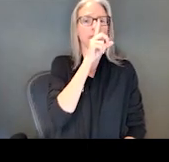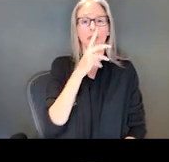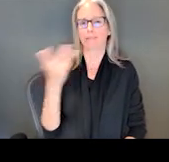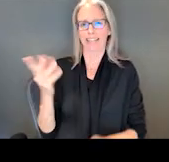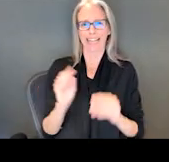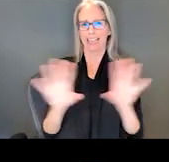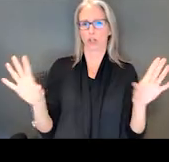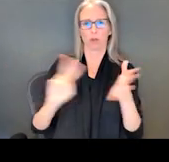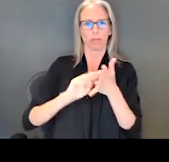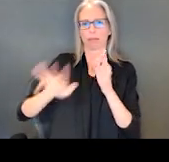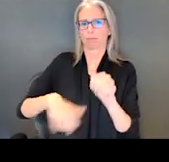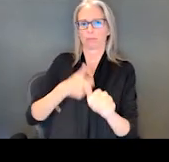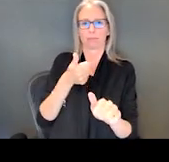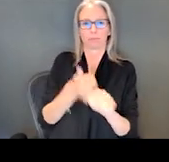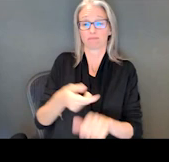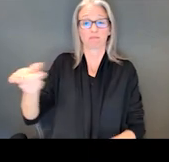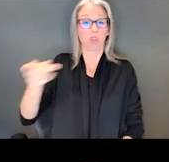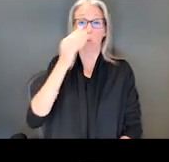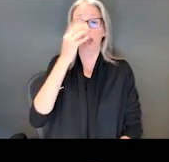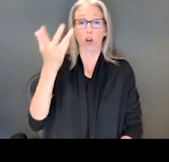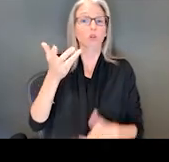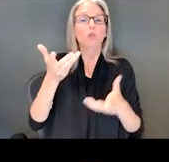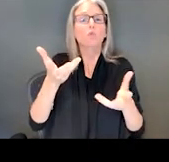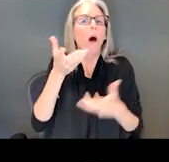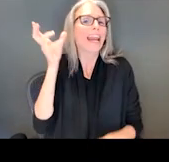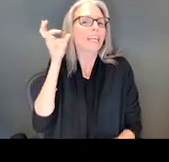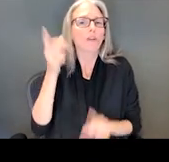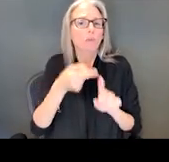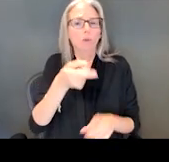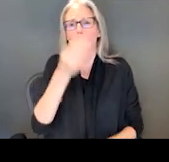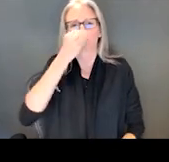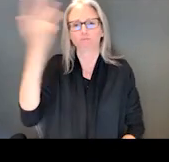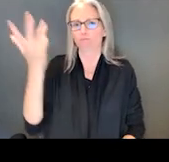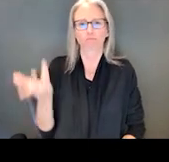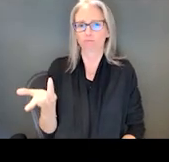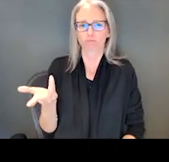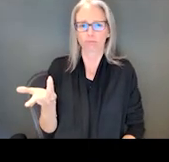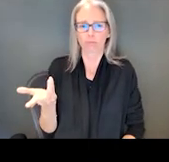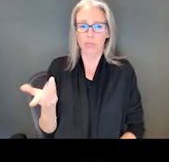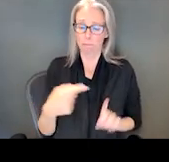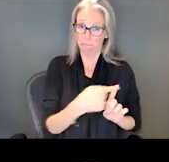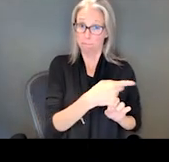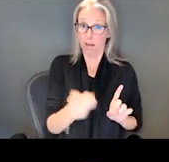And knowledge and insight and that when someone approaches you or when you're when there's